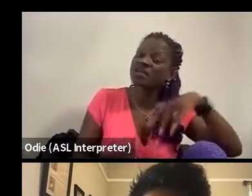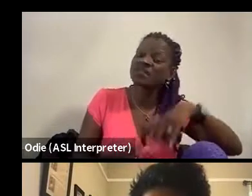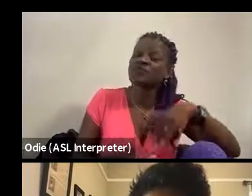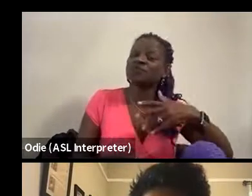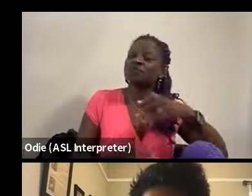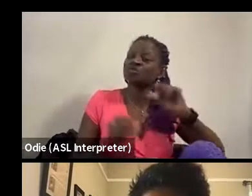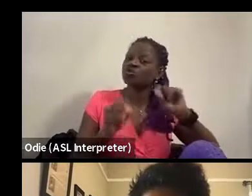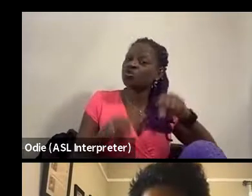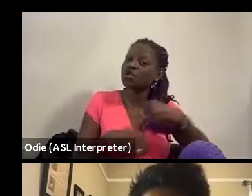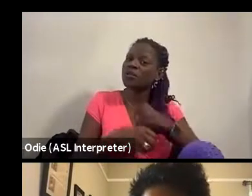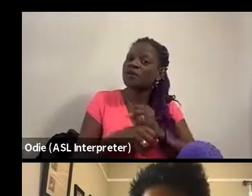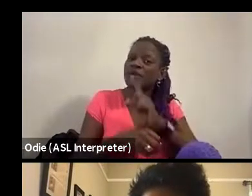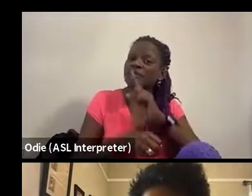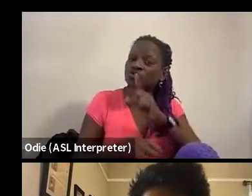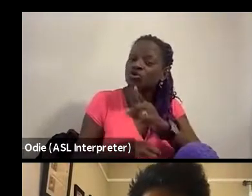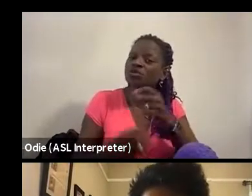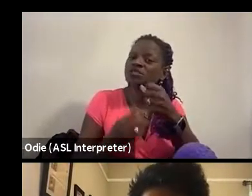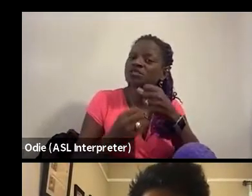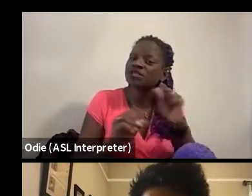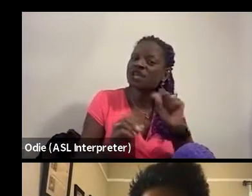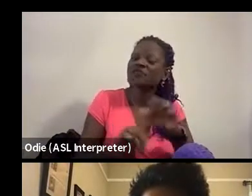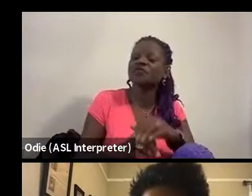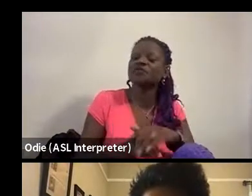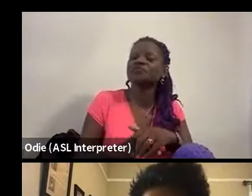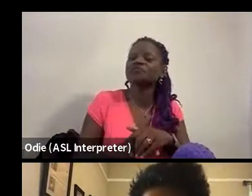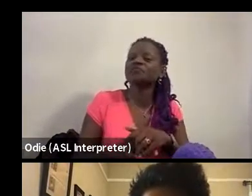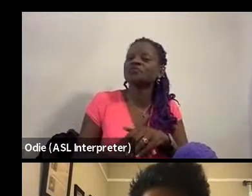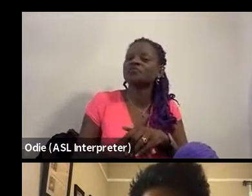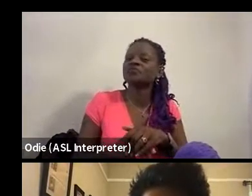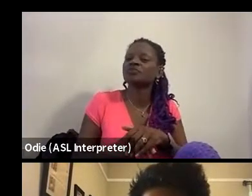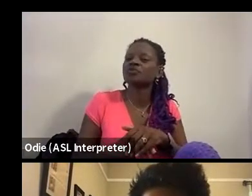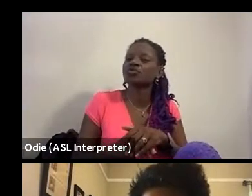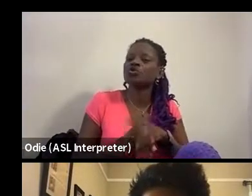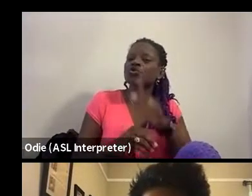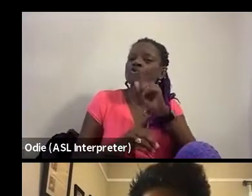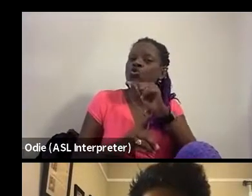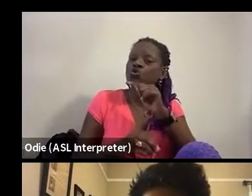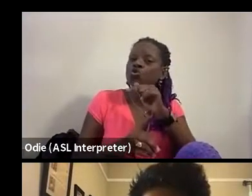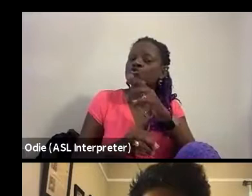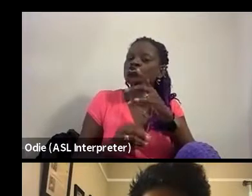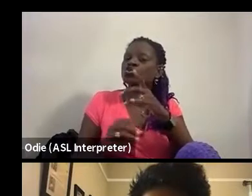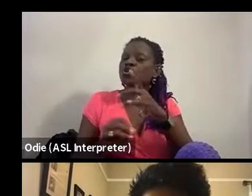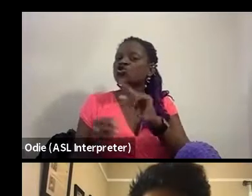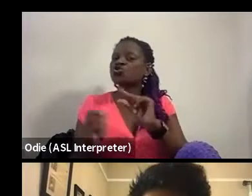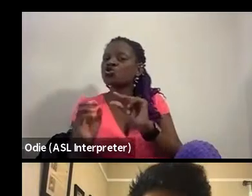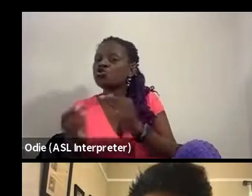They need to come up with guidelines as to who might be considered a safer group to be getting this vaccine.